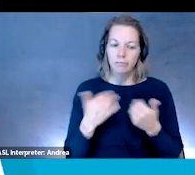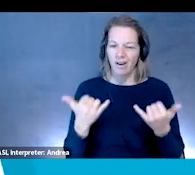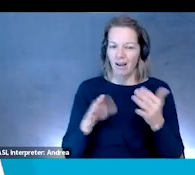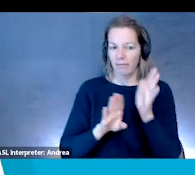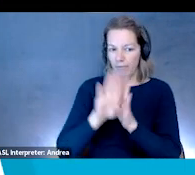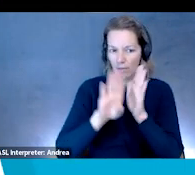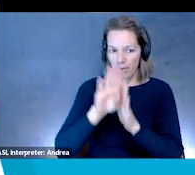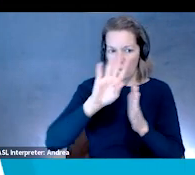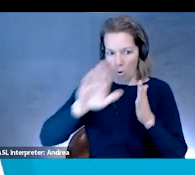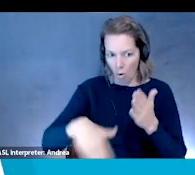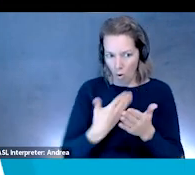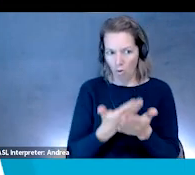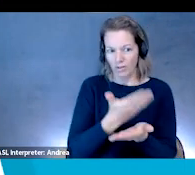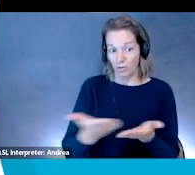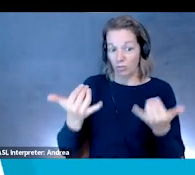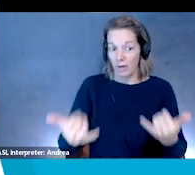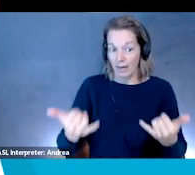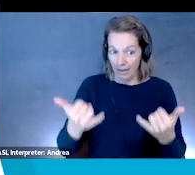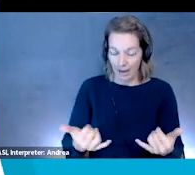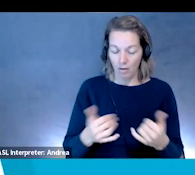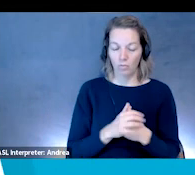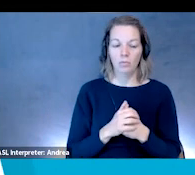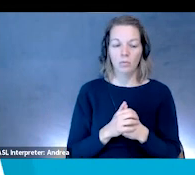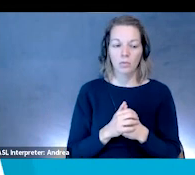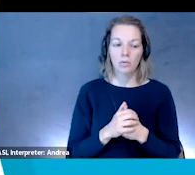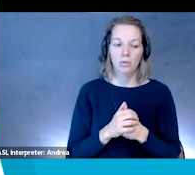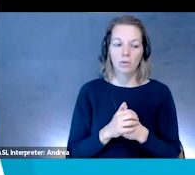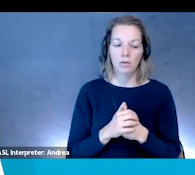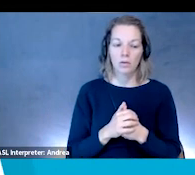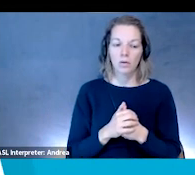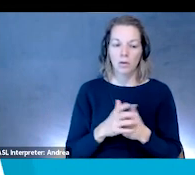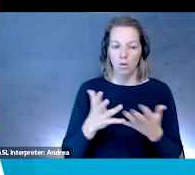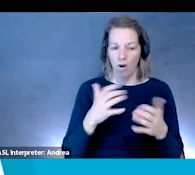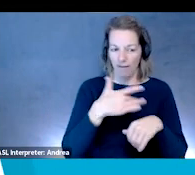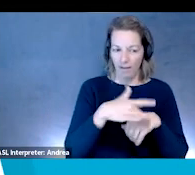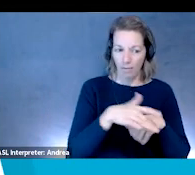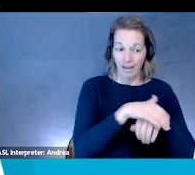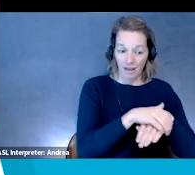ARE THROUGHOUT THE PROCESS AND AS WELL TRANSITION WHEN WE THINK ABOUT YOUTHS WITH DIABILITIES. WE ARE WORKING ON